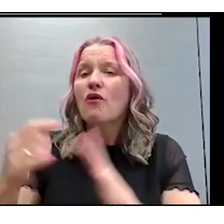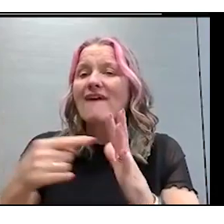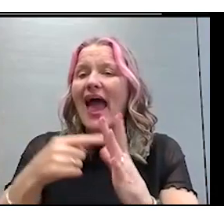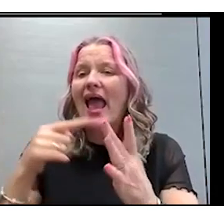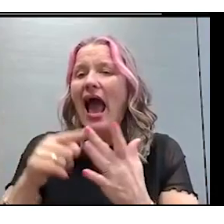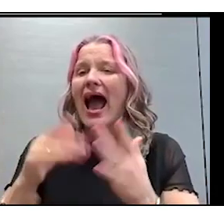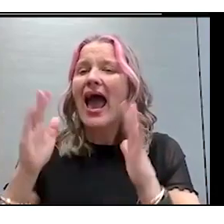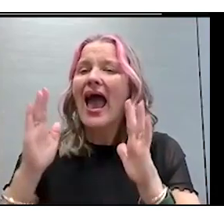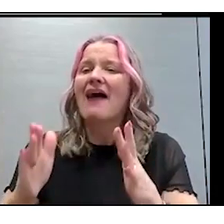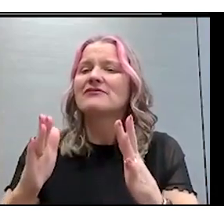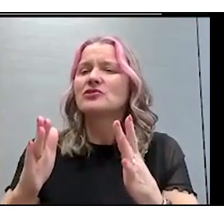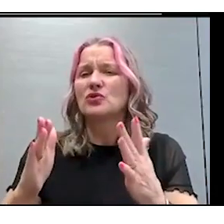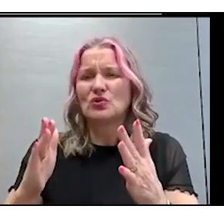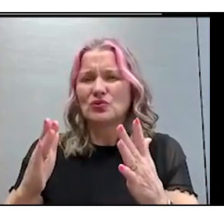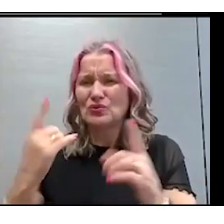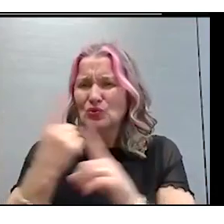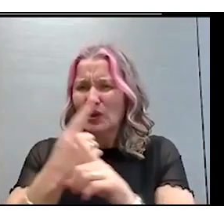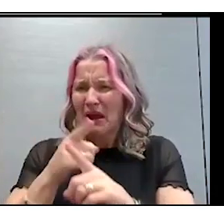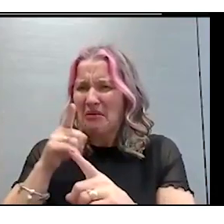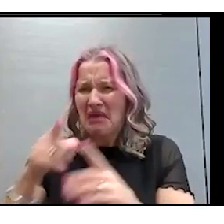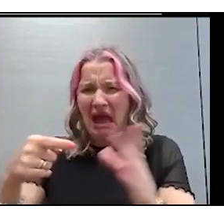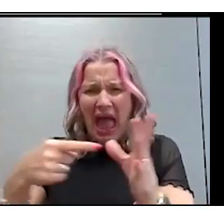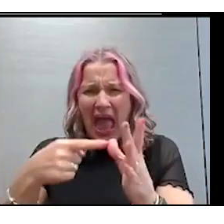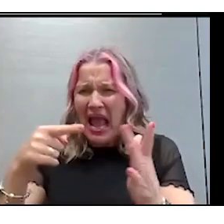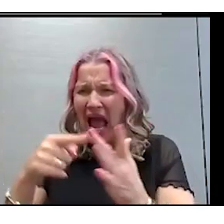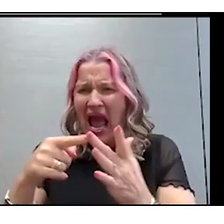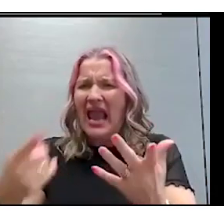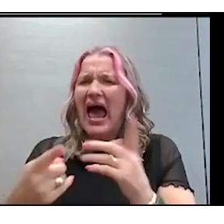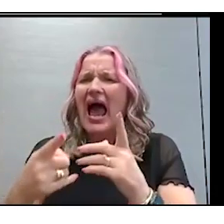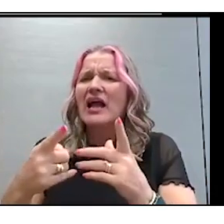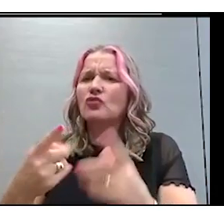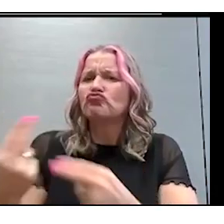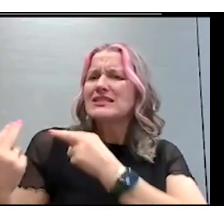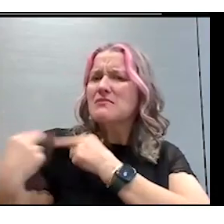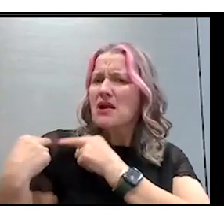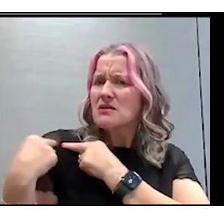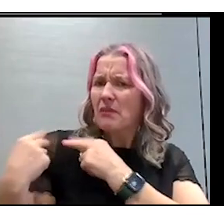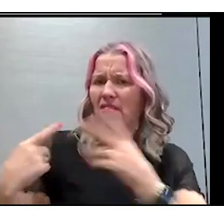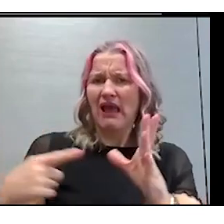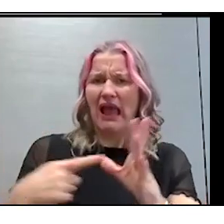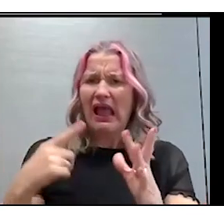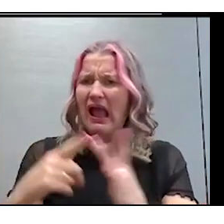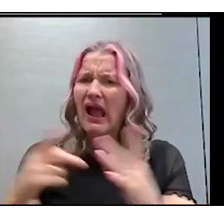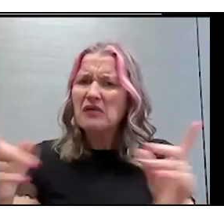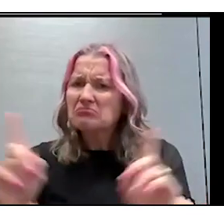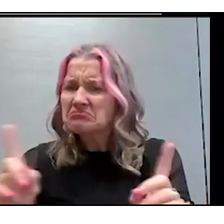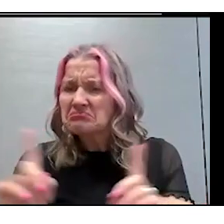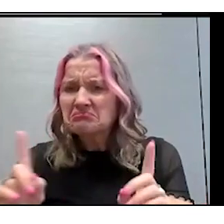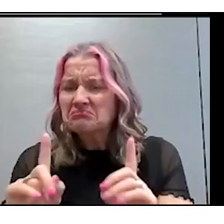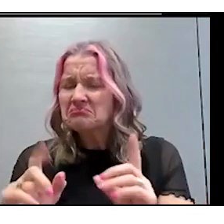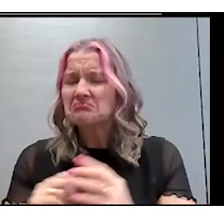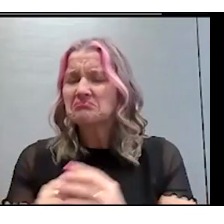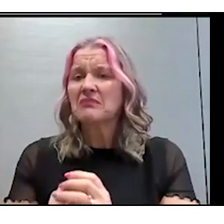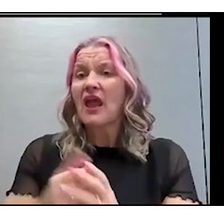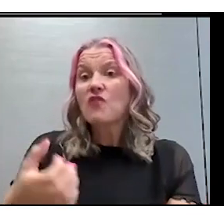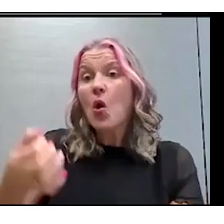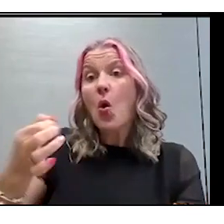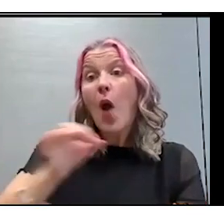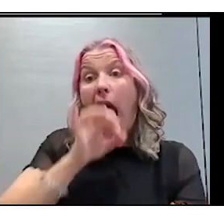about what is this concept of responsible AI. And I think if you ask 10 people in a room, you're